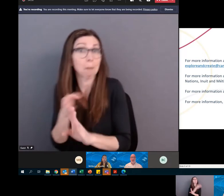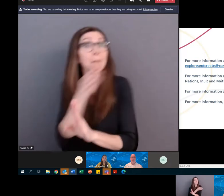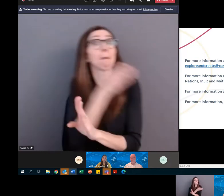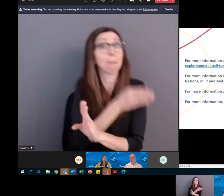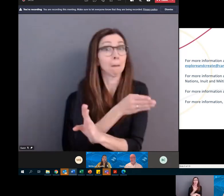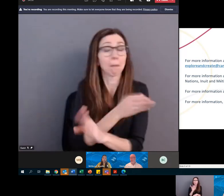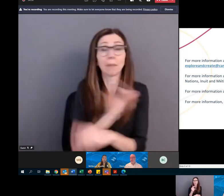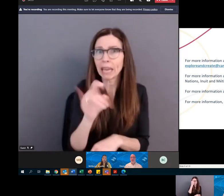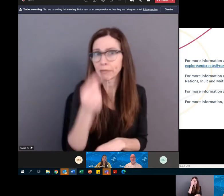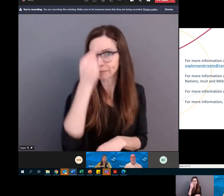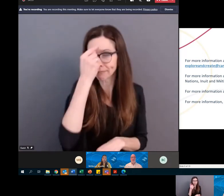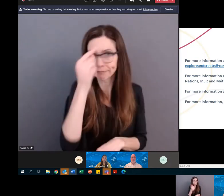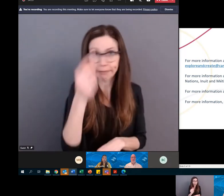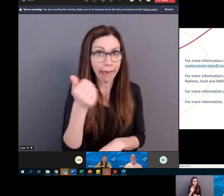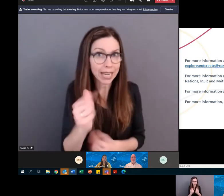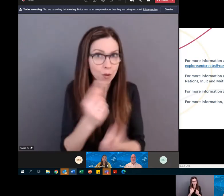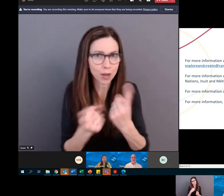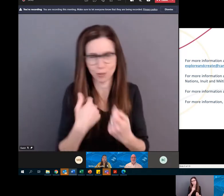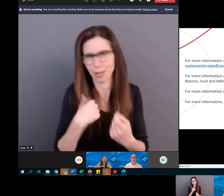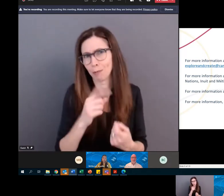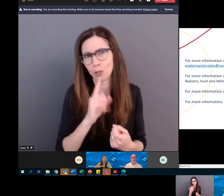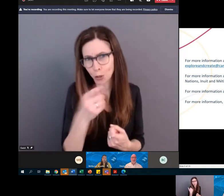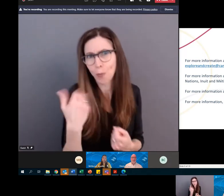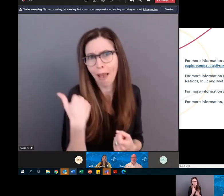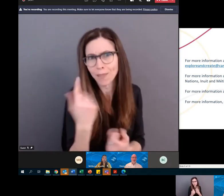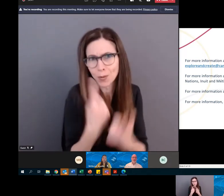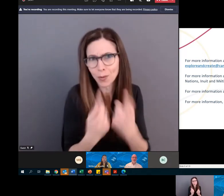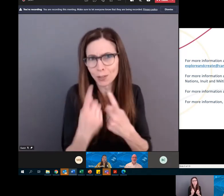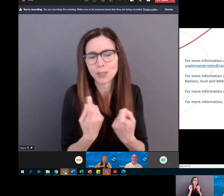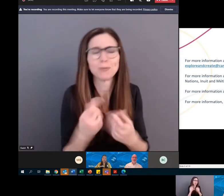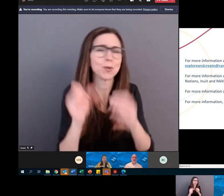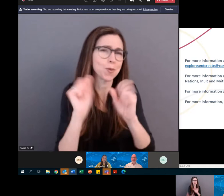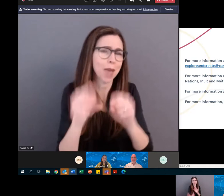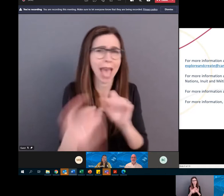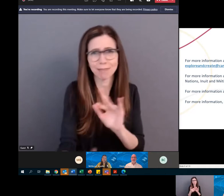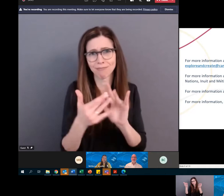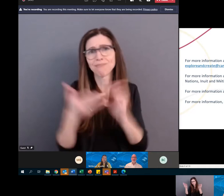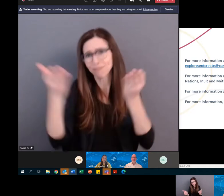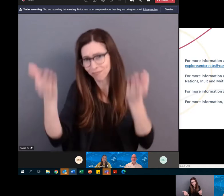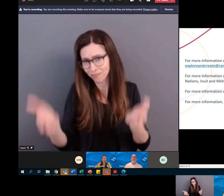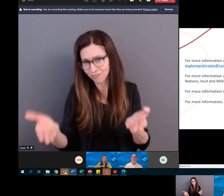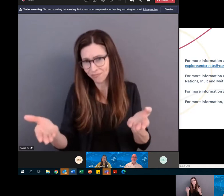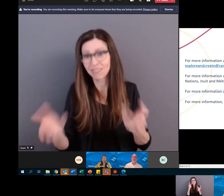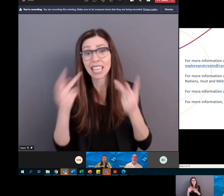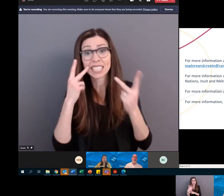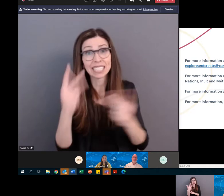and we're sure you do have questions, please feel free to contact us at the